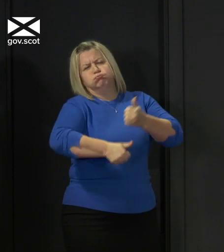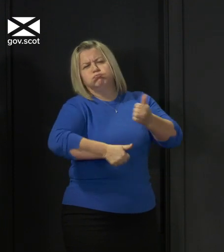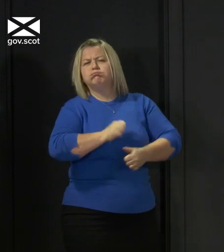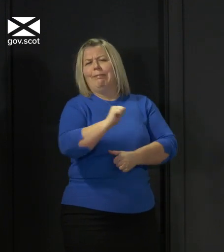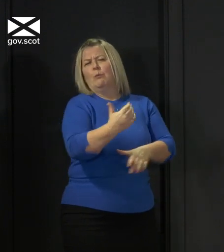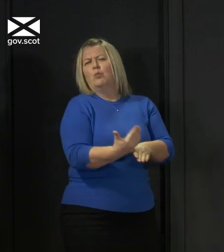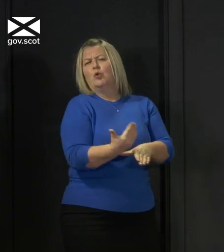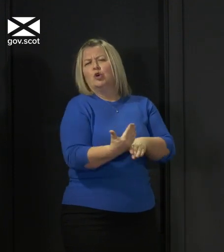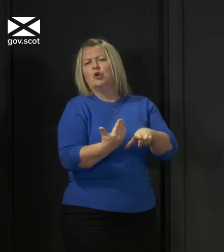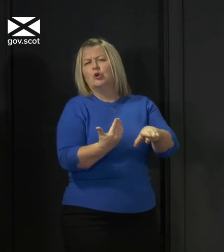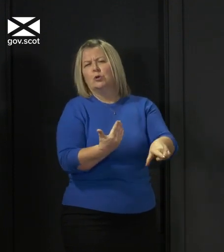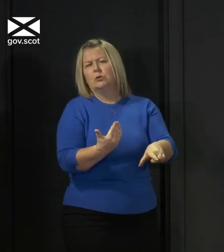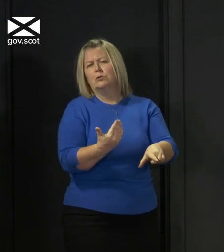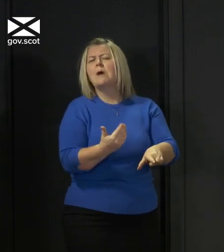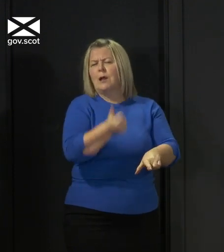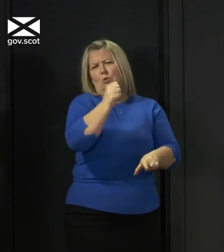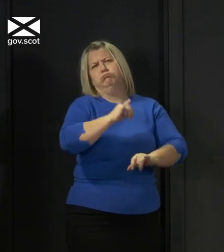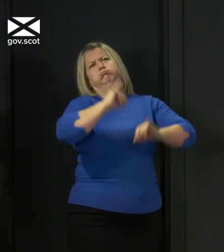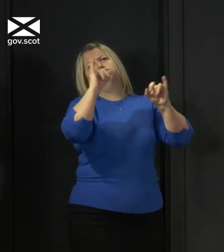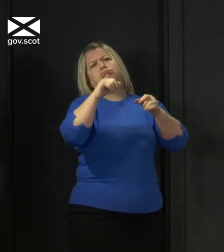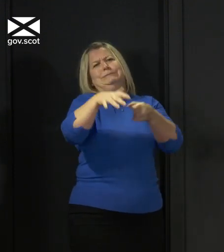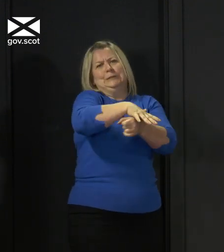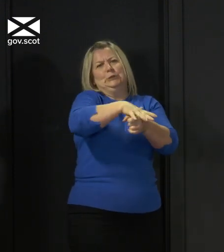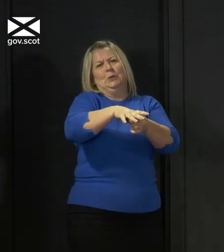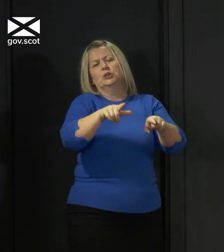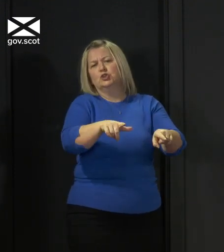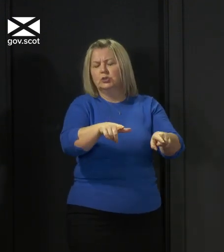difficult of circumstances and our gratitude continues to be with